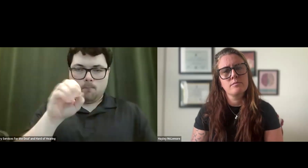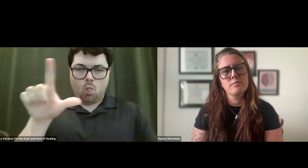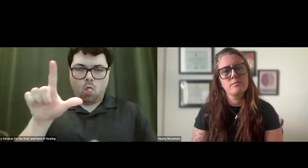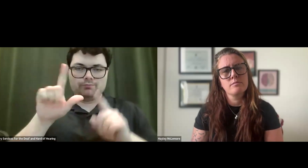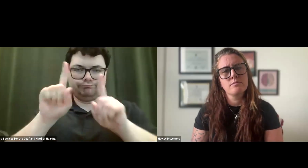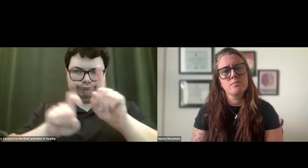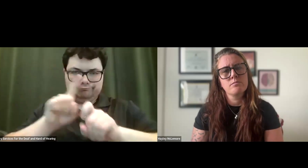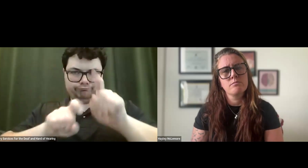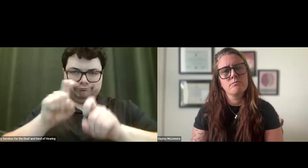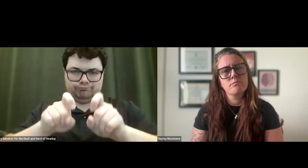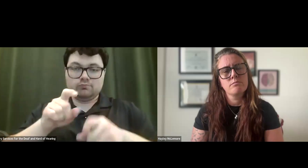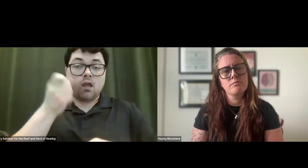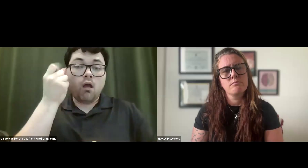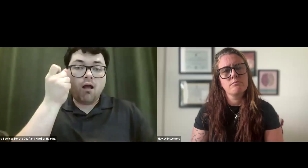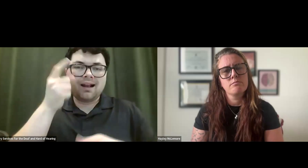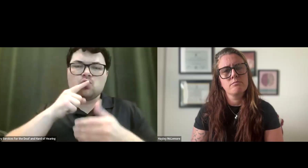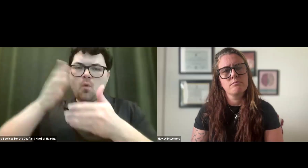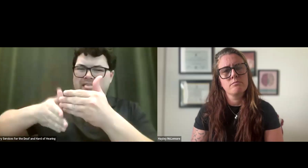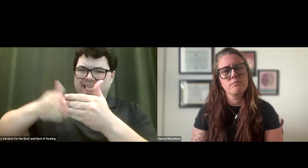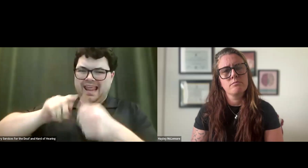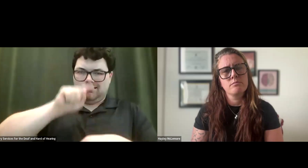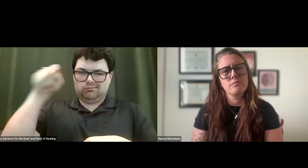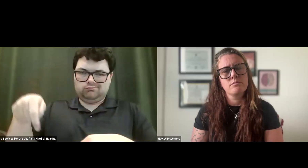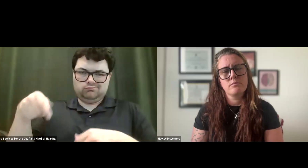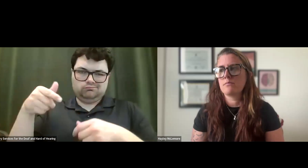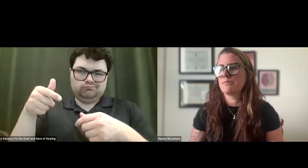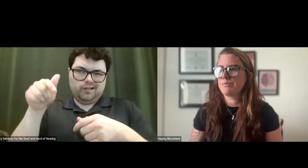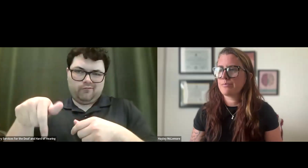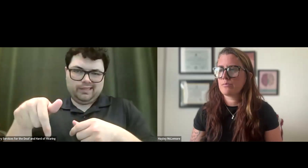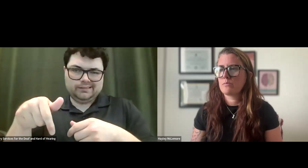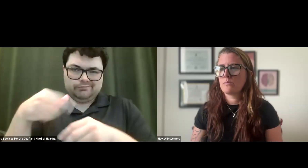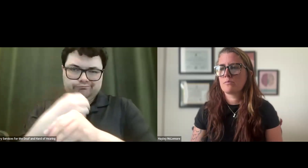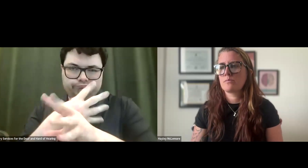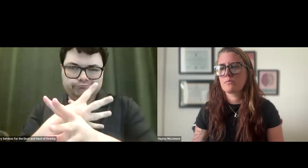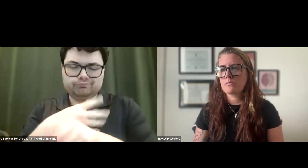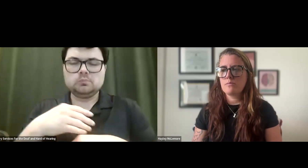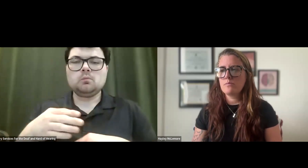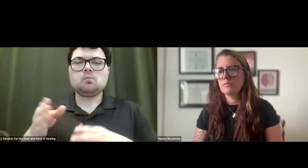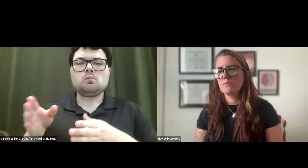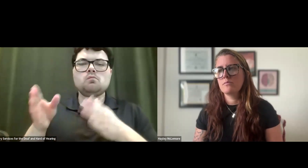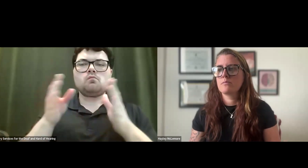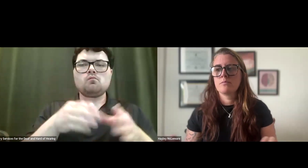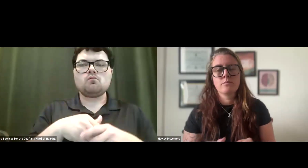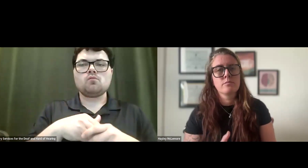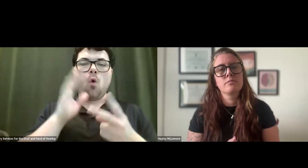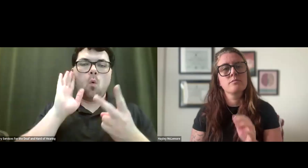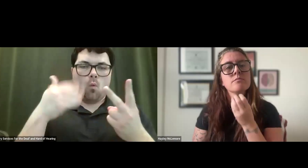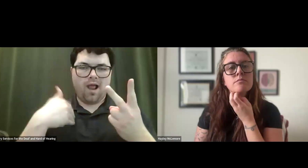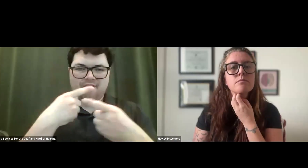we are going to have a poll that we give to our audience. And please understand that this poll is going to be at the end of the presentation.